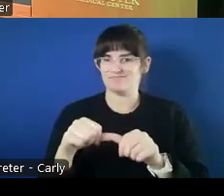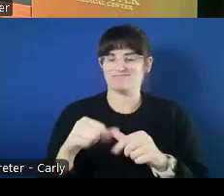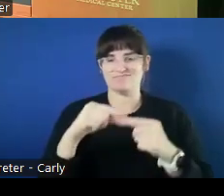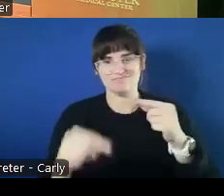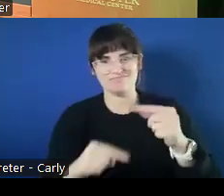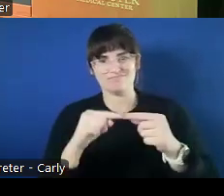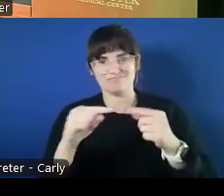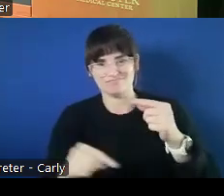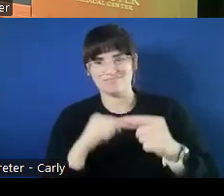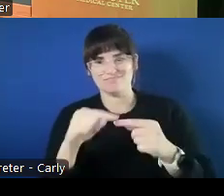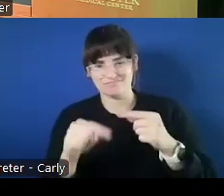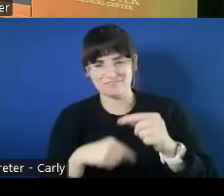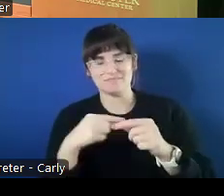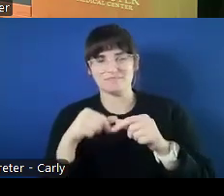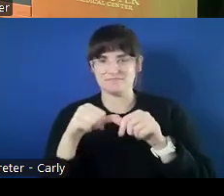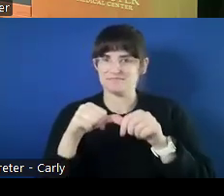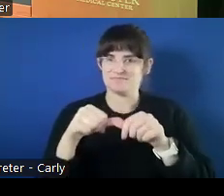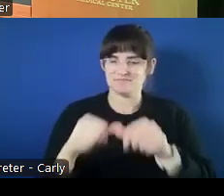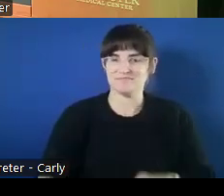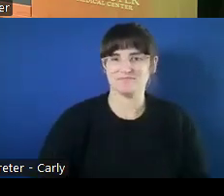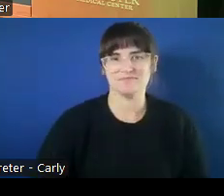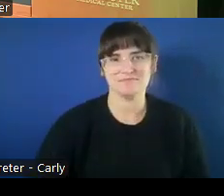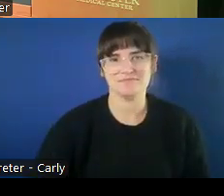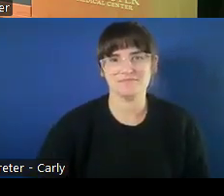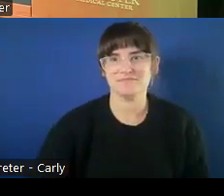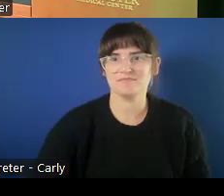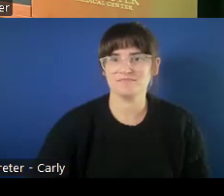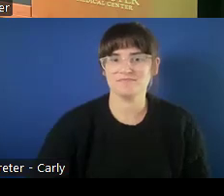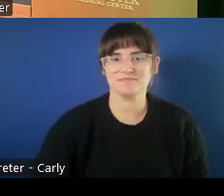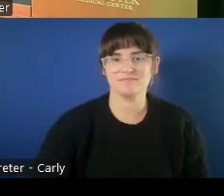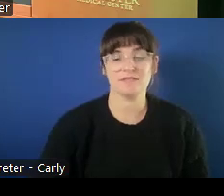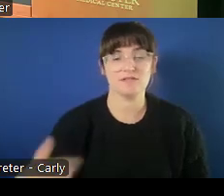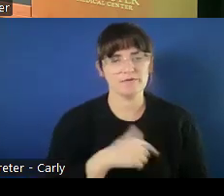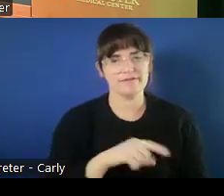do that health behavior again in the future and so we started to think okay so we've got this